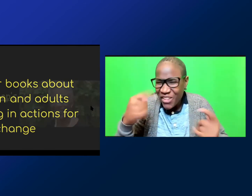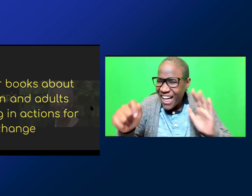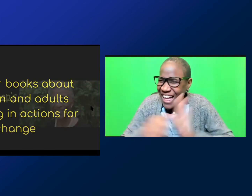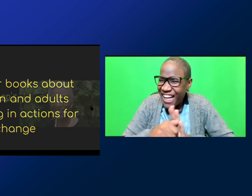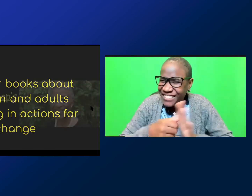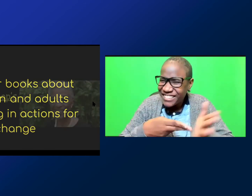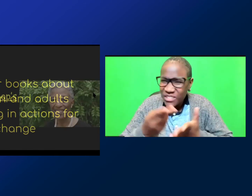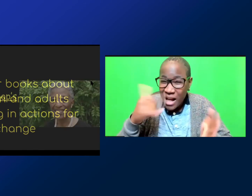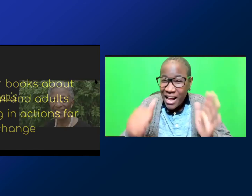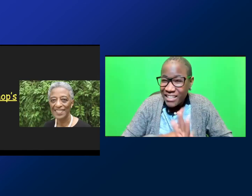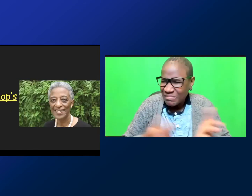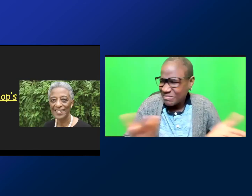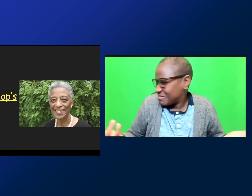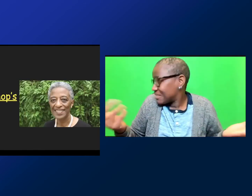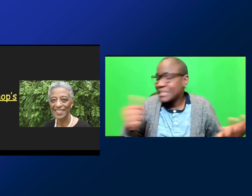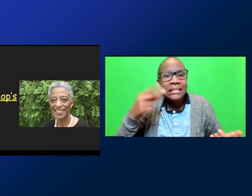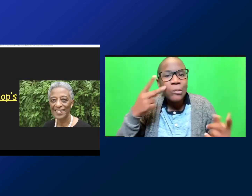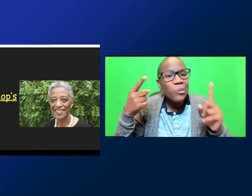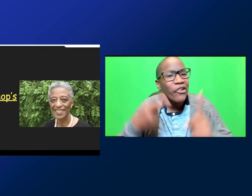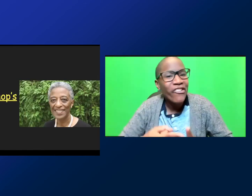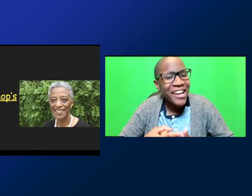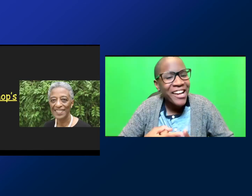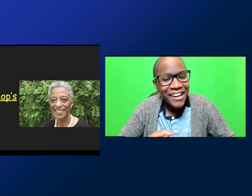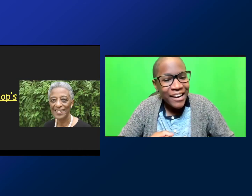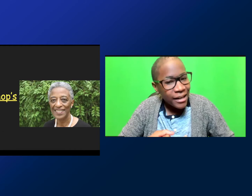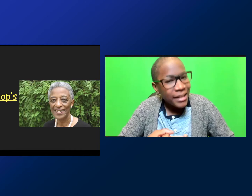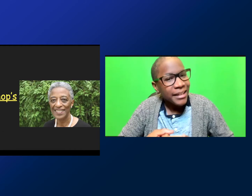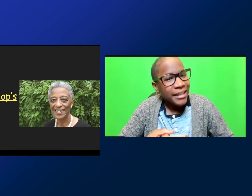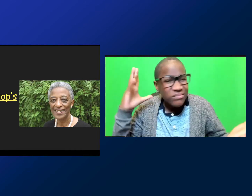in the world they're already seeing what's going on and so what's the point of trying to hide from